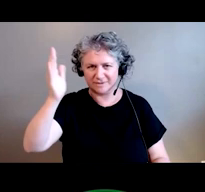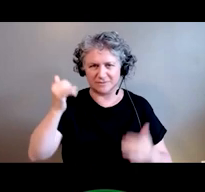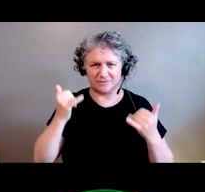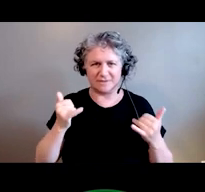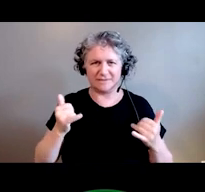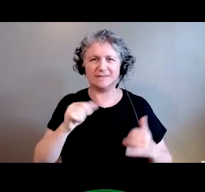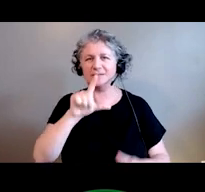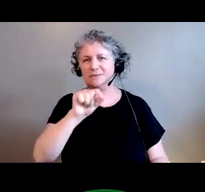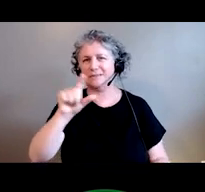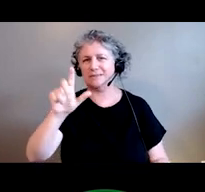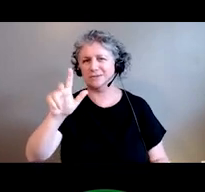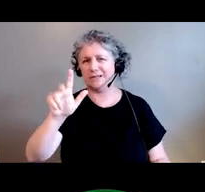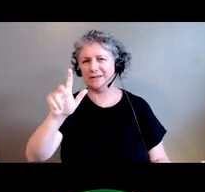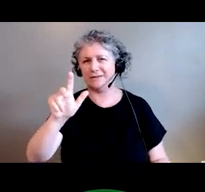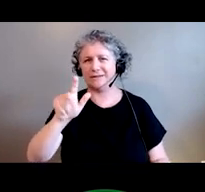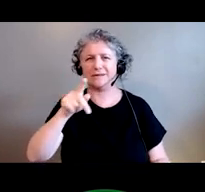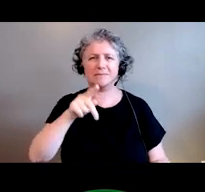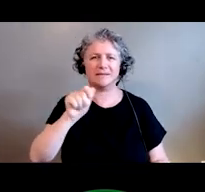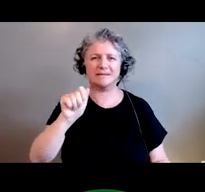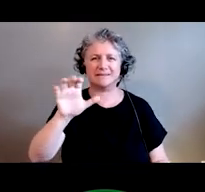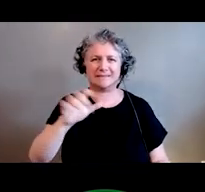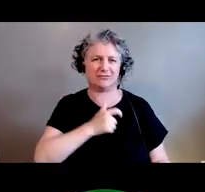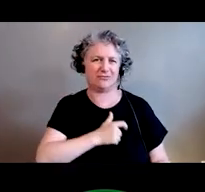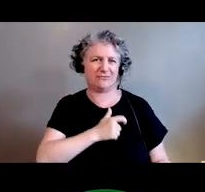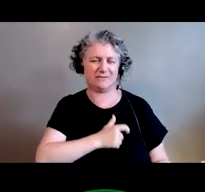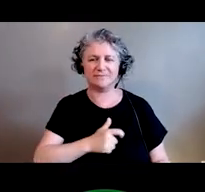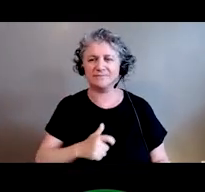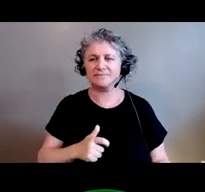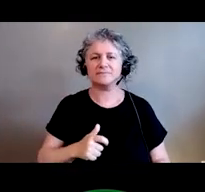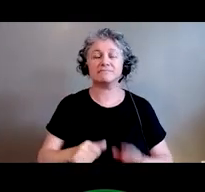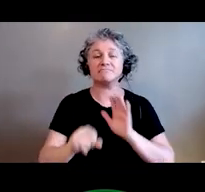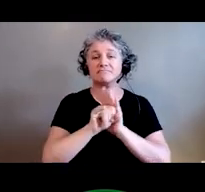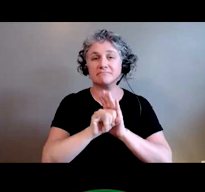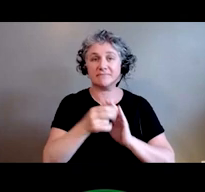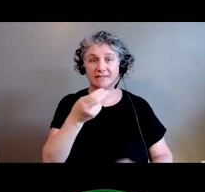I go by the prow nows he and him and I'm a white male in my mid forties.